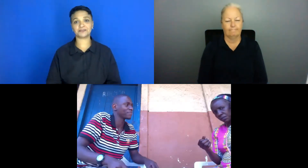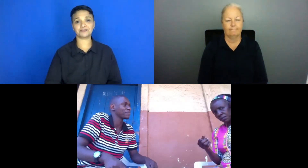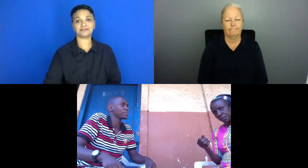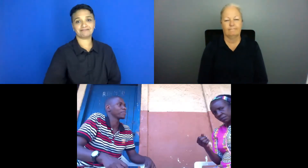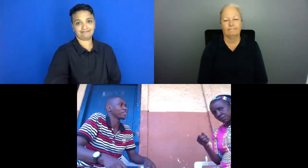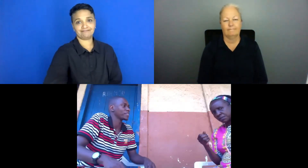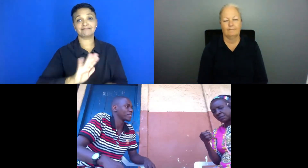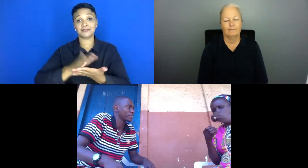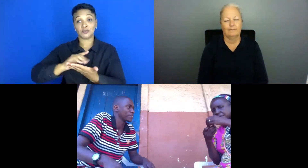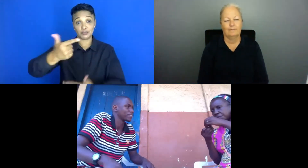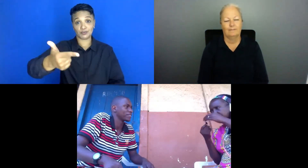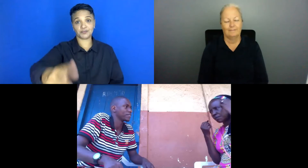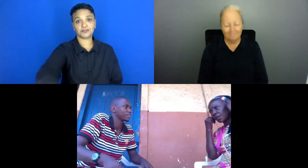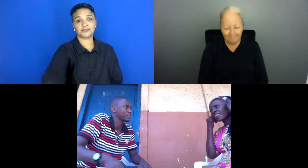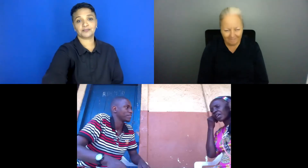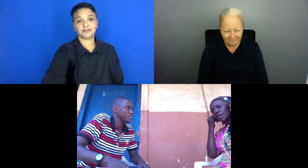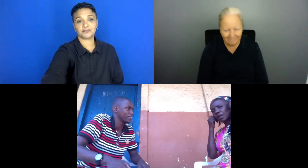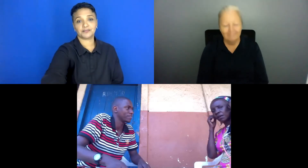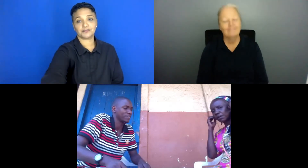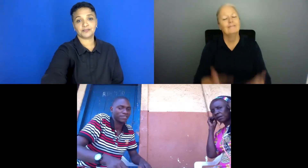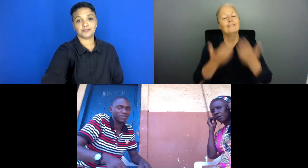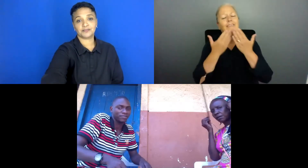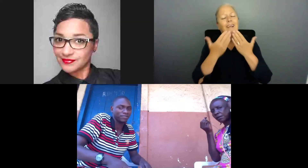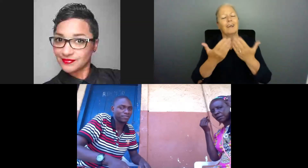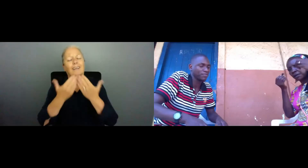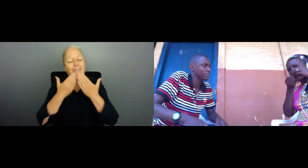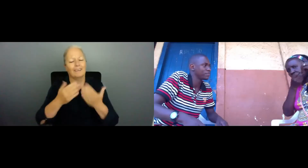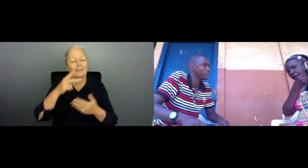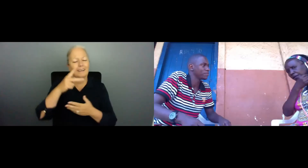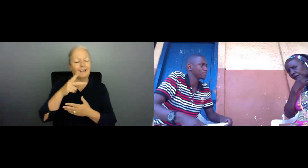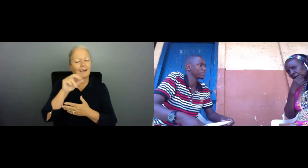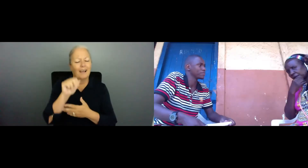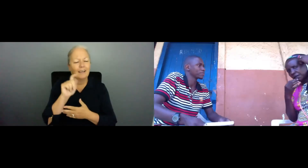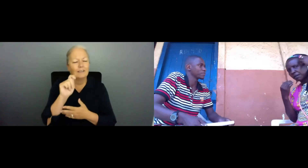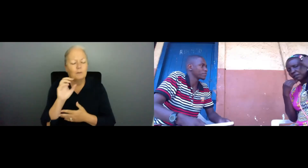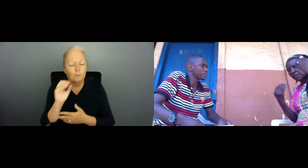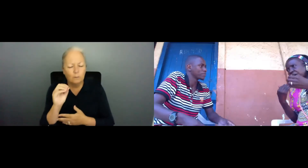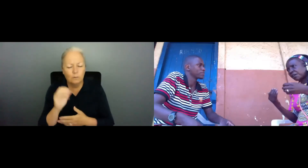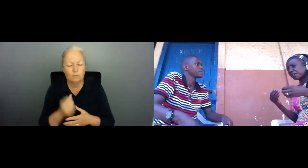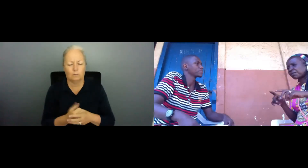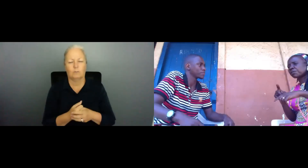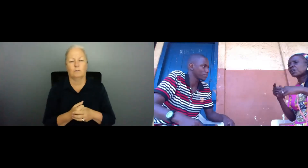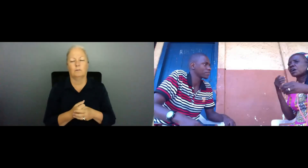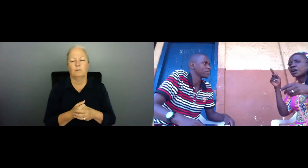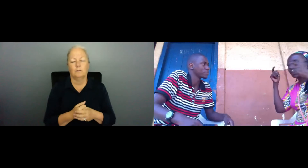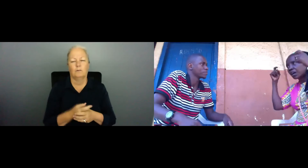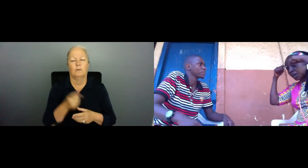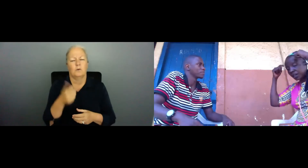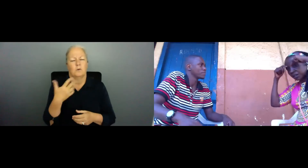thank you so much kato um you know a lot of the practical difficulties that you shared i could totally relate to them as a blind individual myself